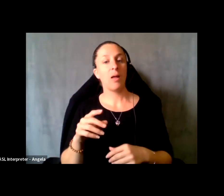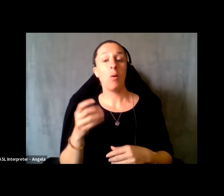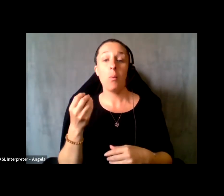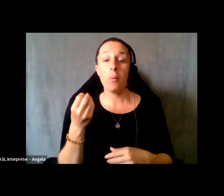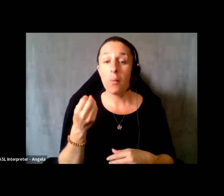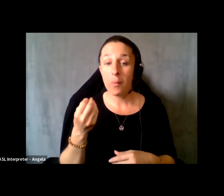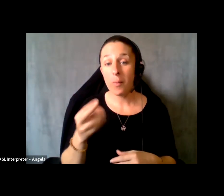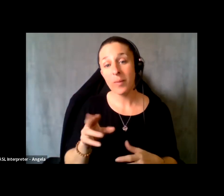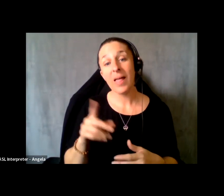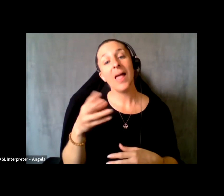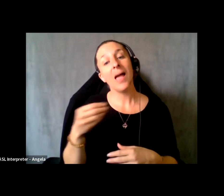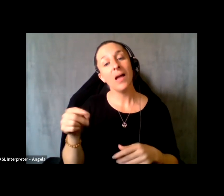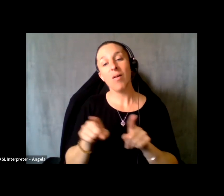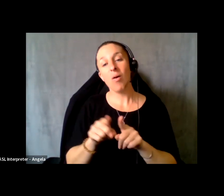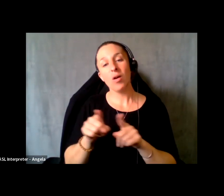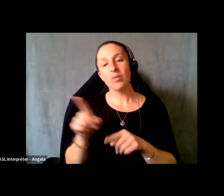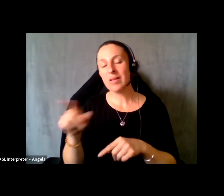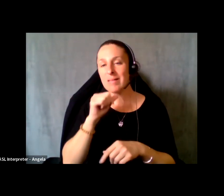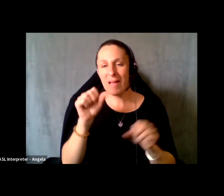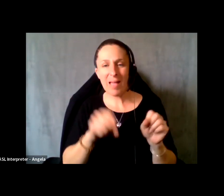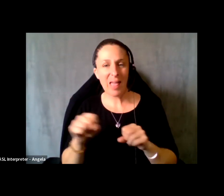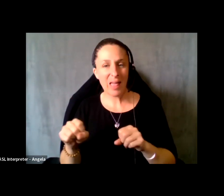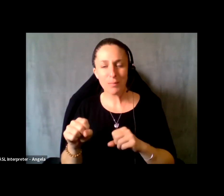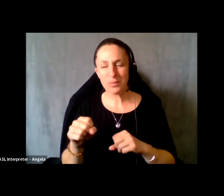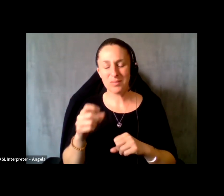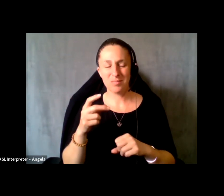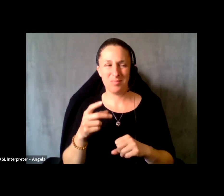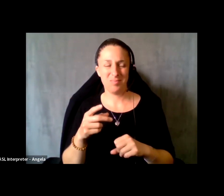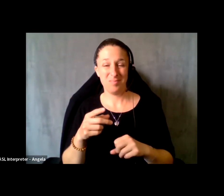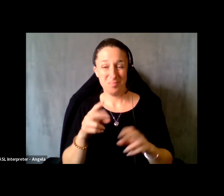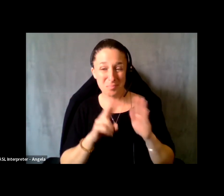just…they were unable to foresee how helpful the device would be in their overall quality